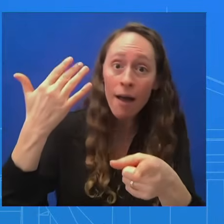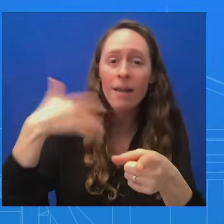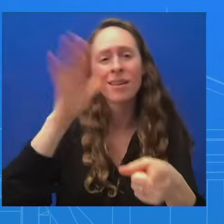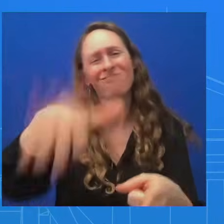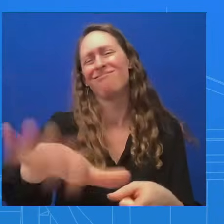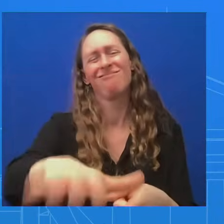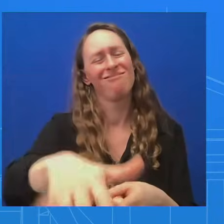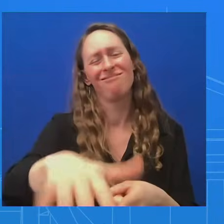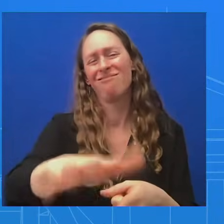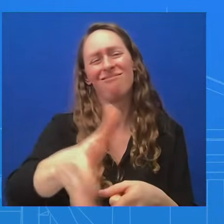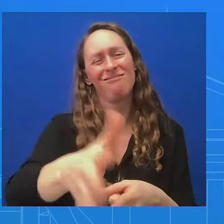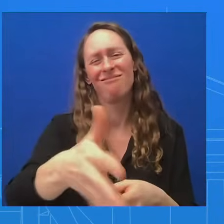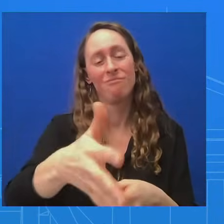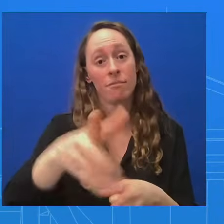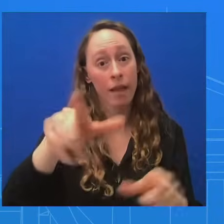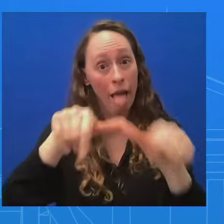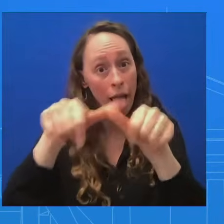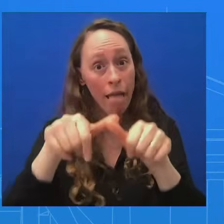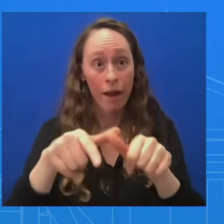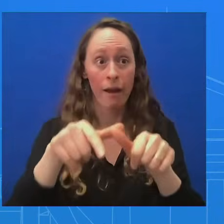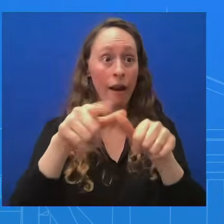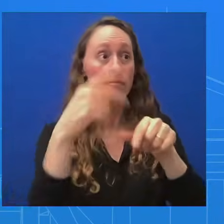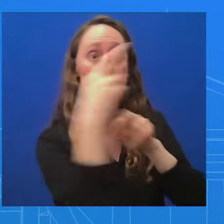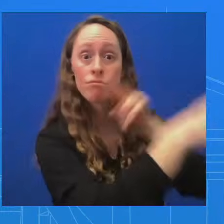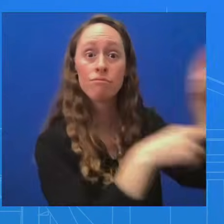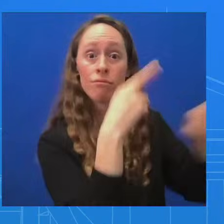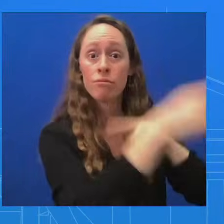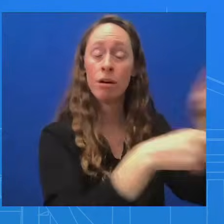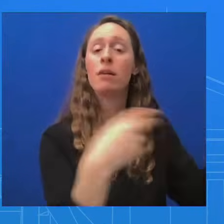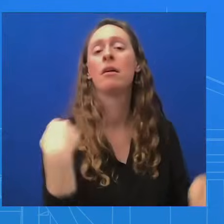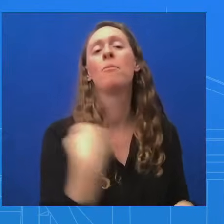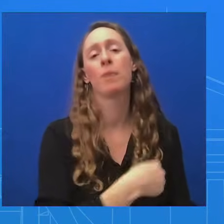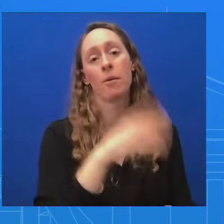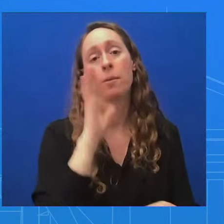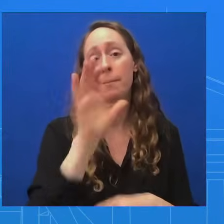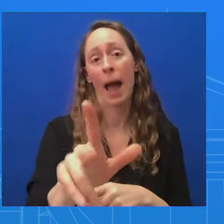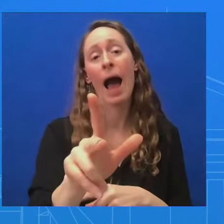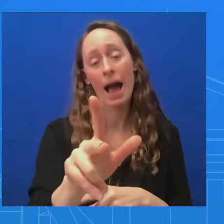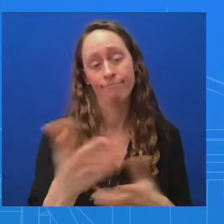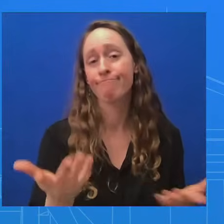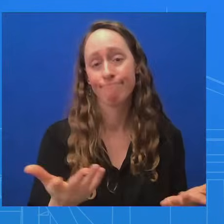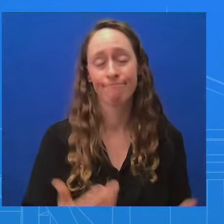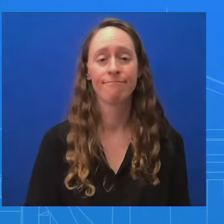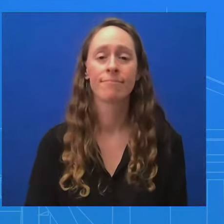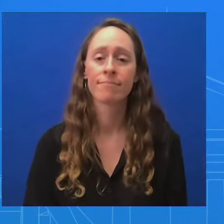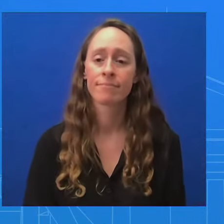and make it harder for them to conduct them. Ms. Jean-Pierre: Okay, last one. The Press: Thanks, Karine. Admiral, the House Armed Services Committee has asked Secretary of Defense Lloyd Austin